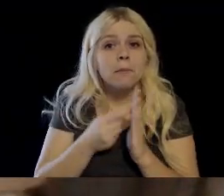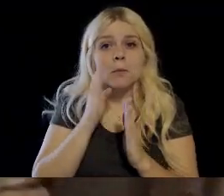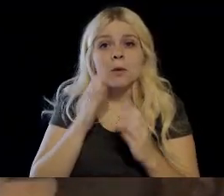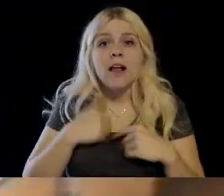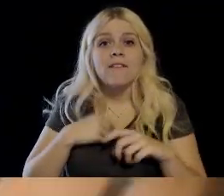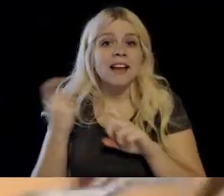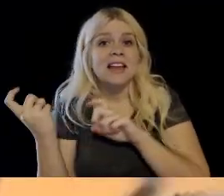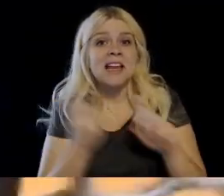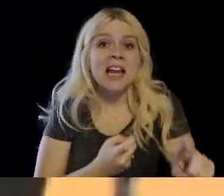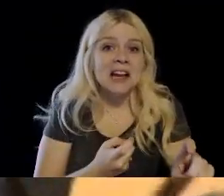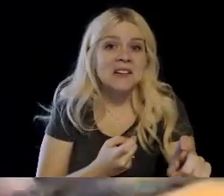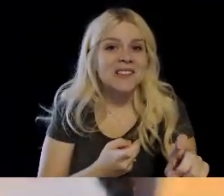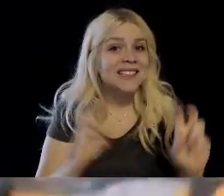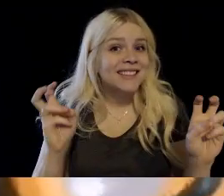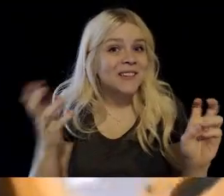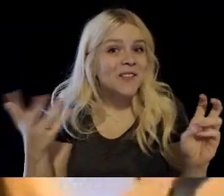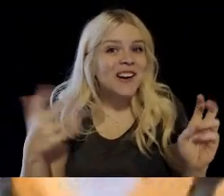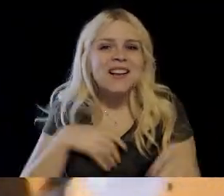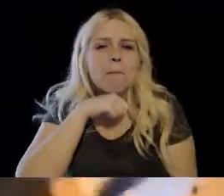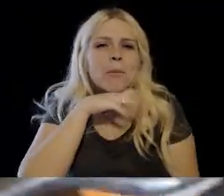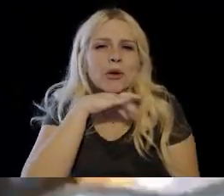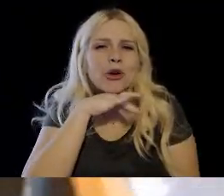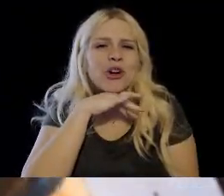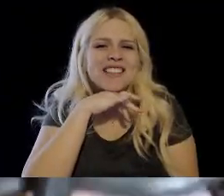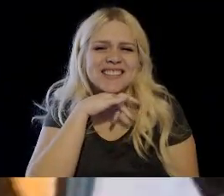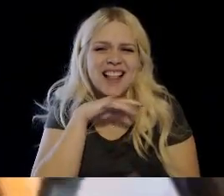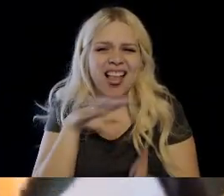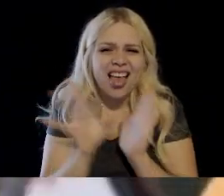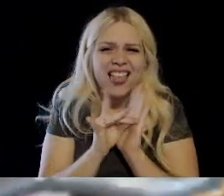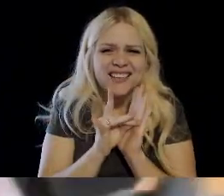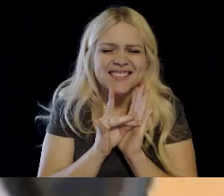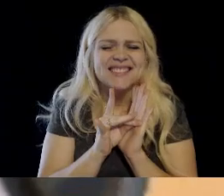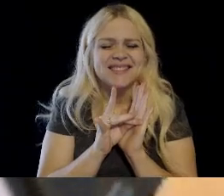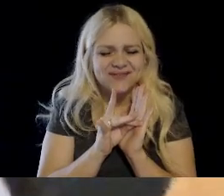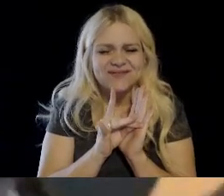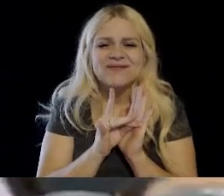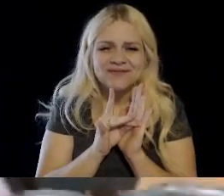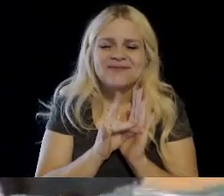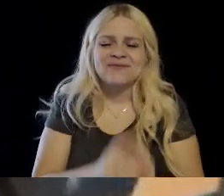Erica: You get some dirt. And, you guys, all of them come with, um - you'll know that